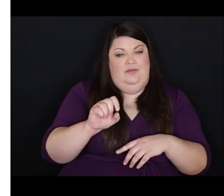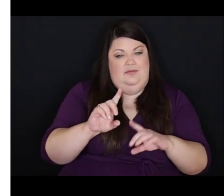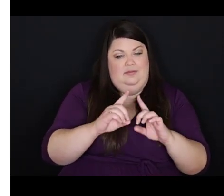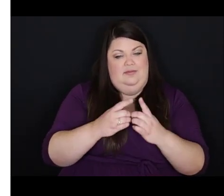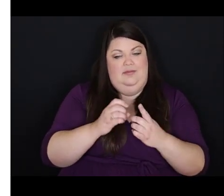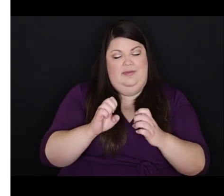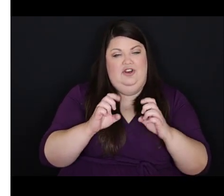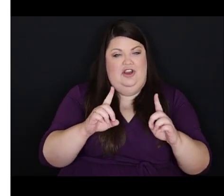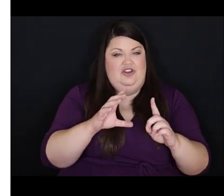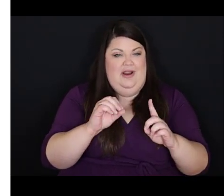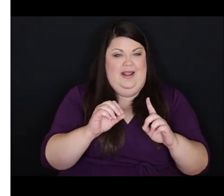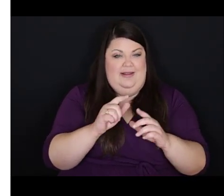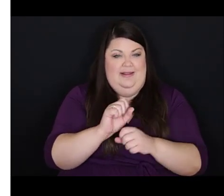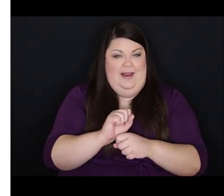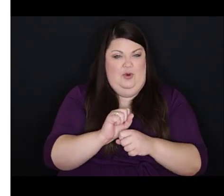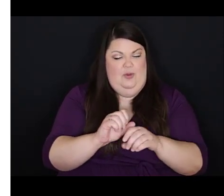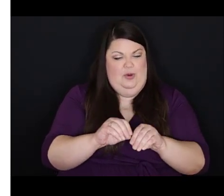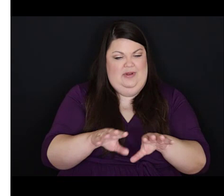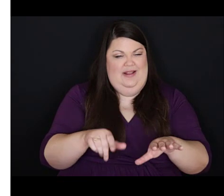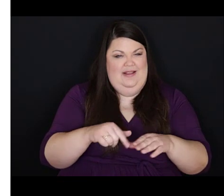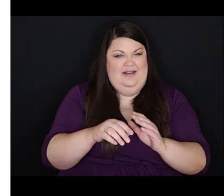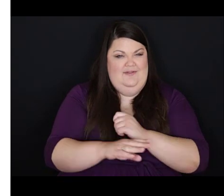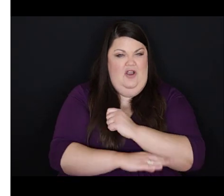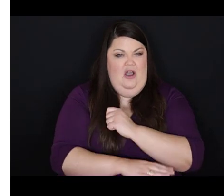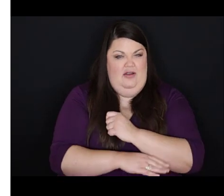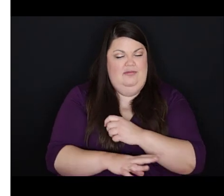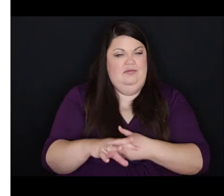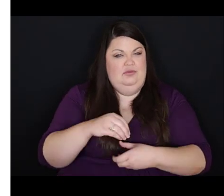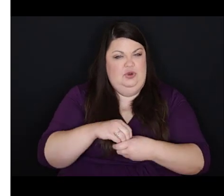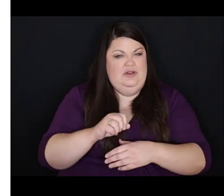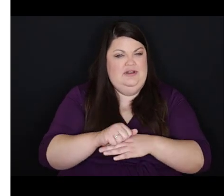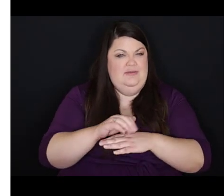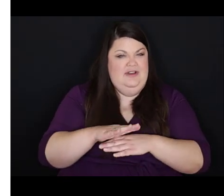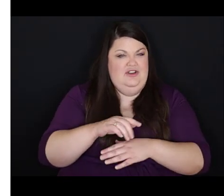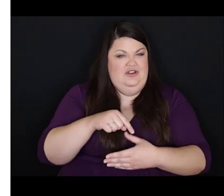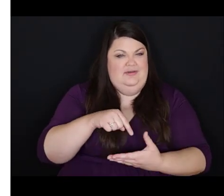Fall and will include the submission deadline of the Unified and Combined State Plans.